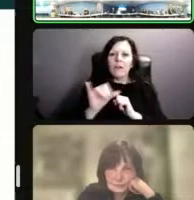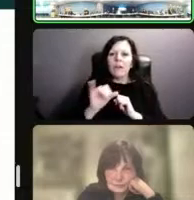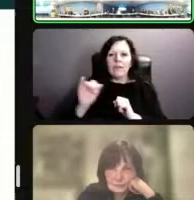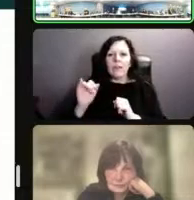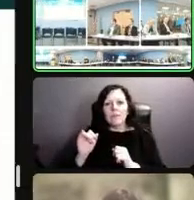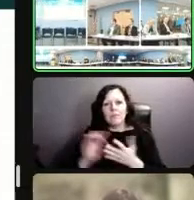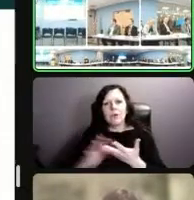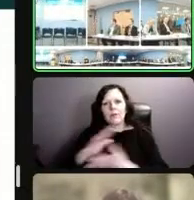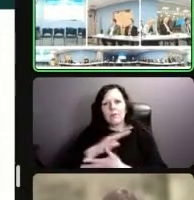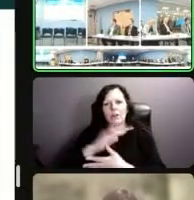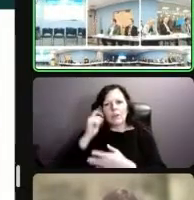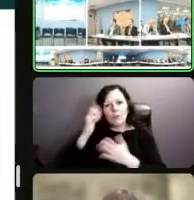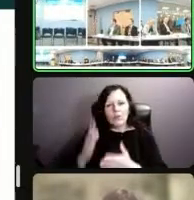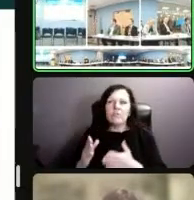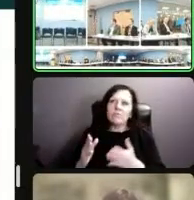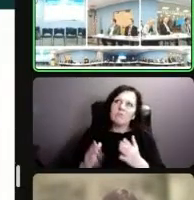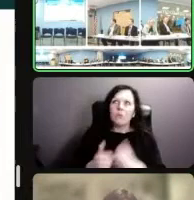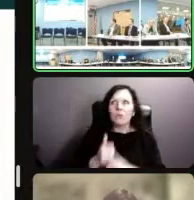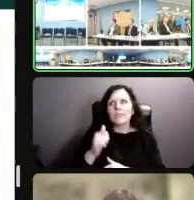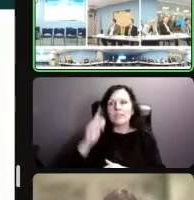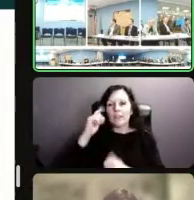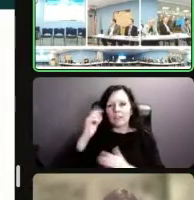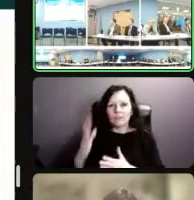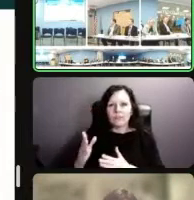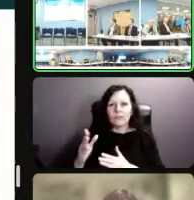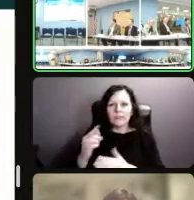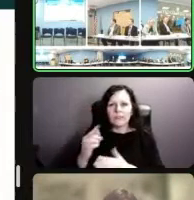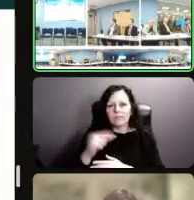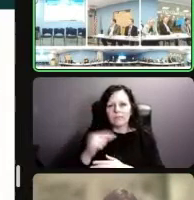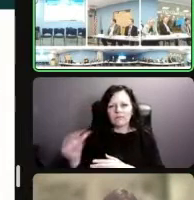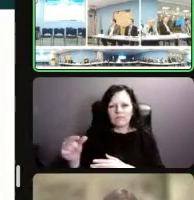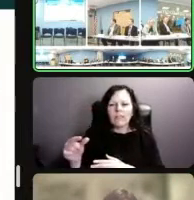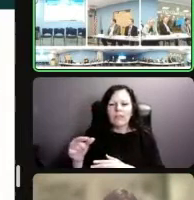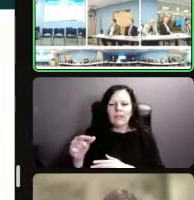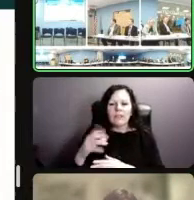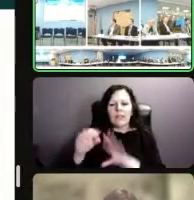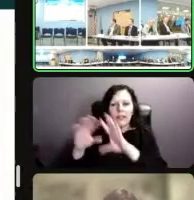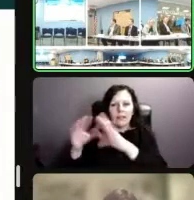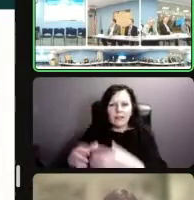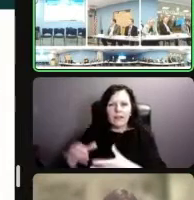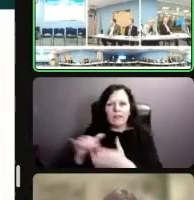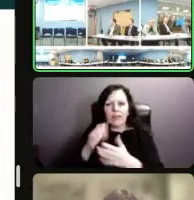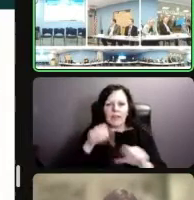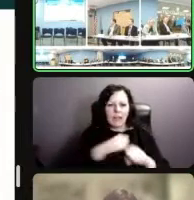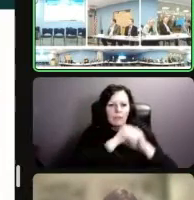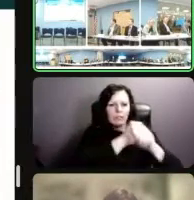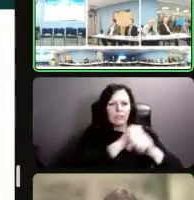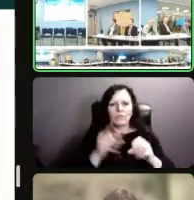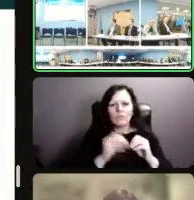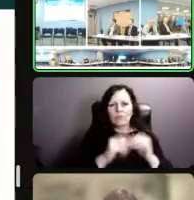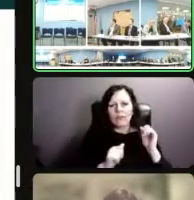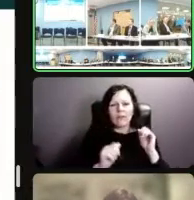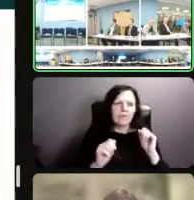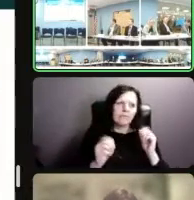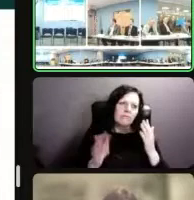IMPACTED B A RECESON